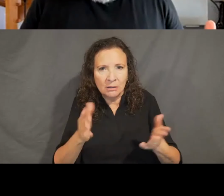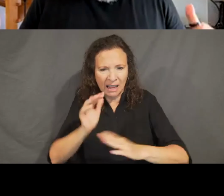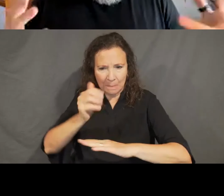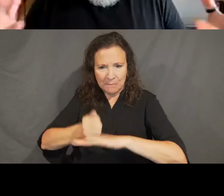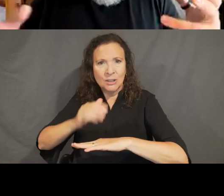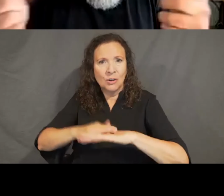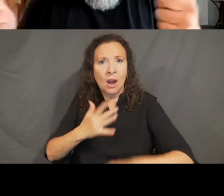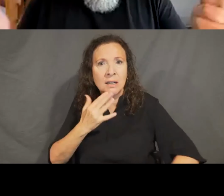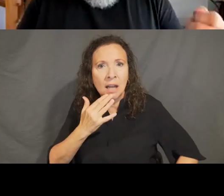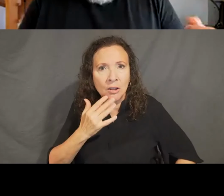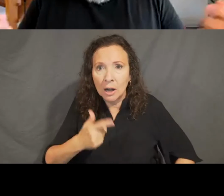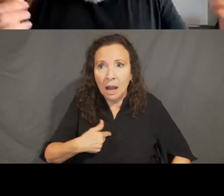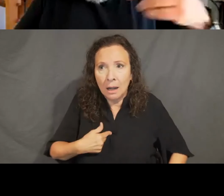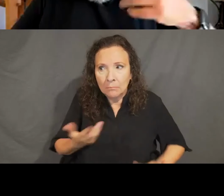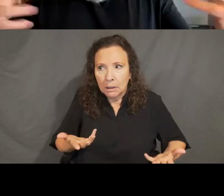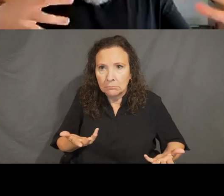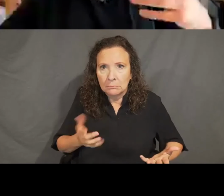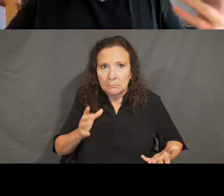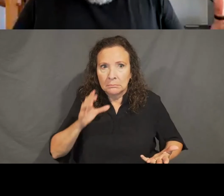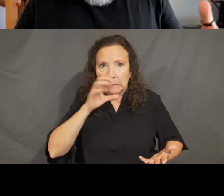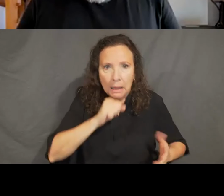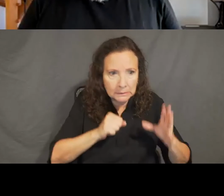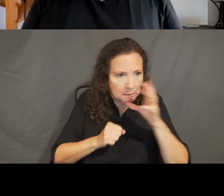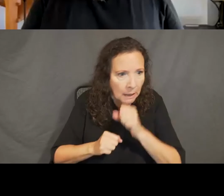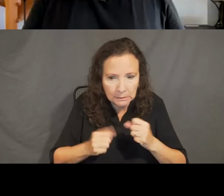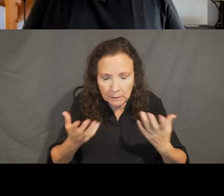Because I don't really know how to connect the dots.